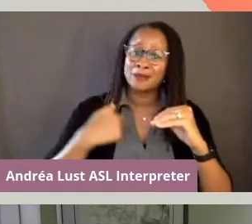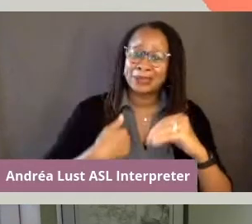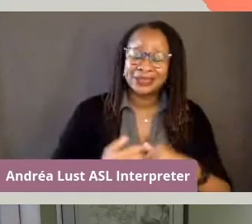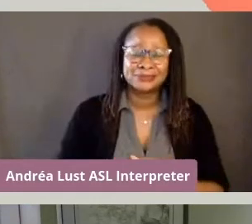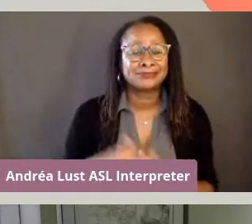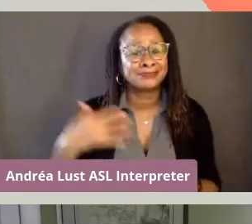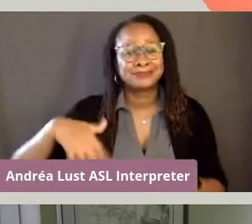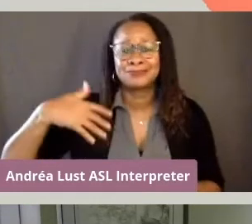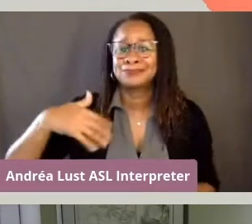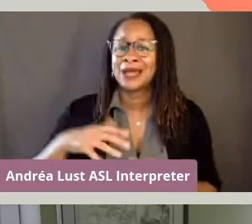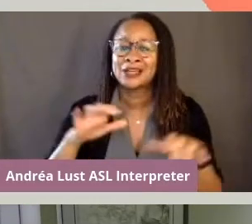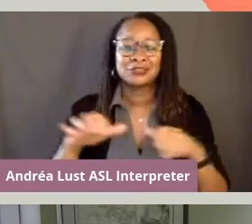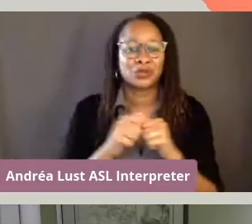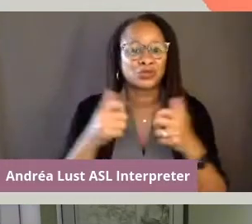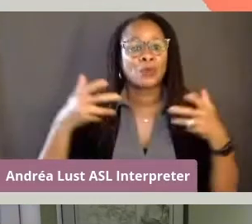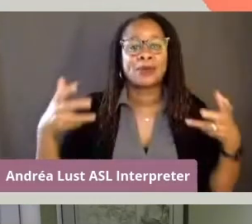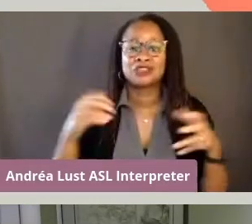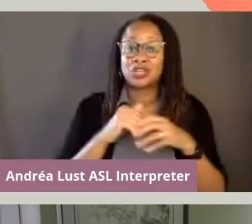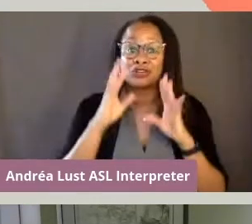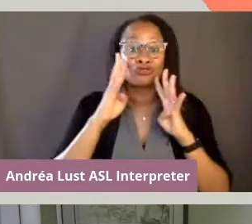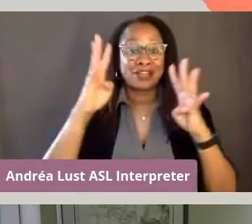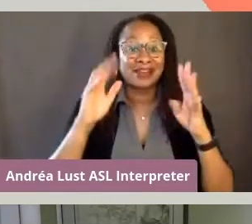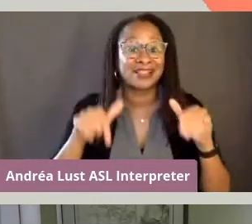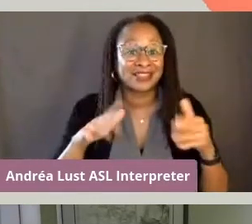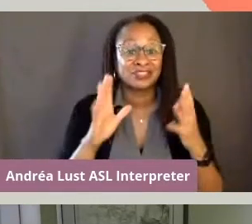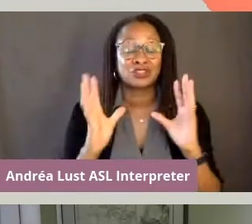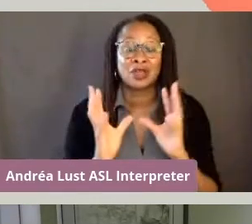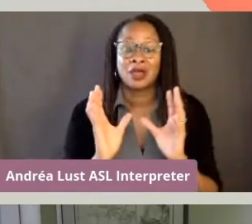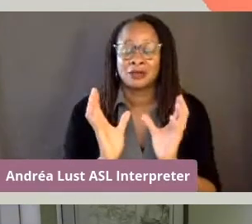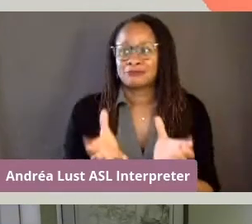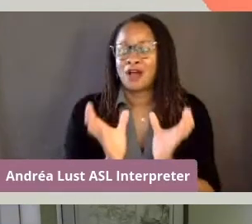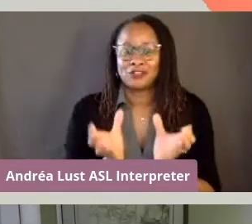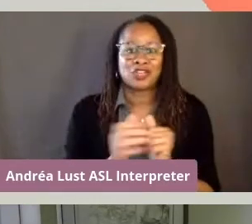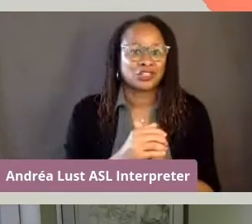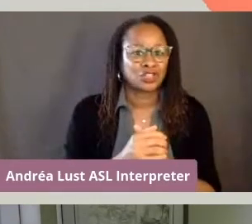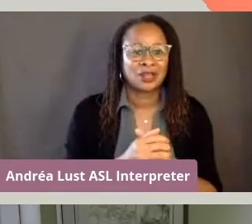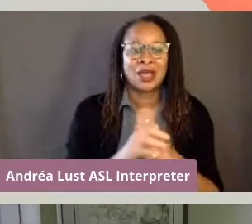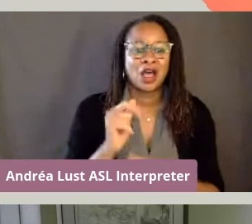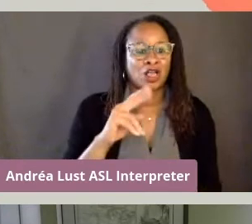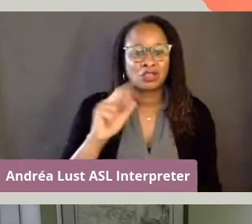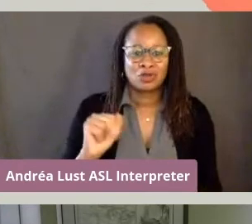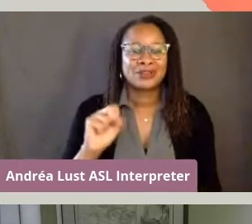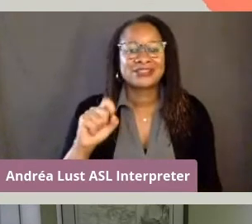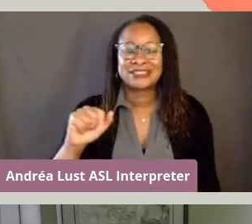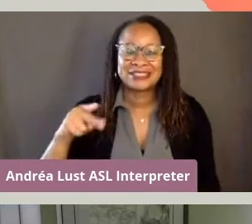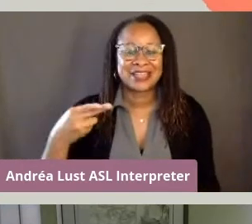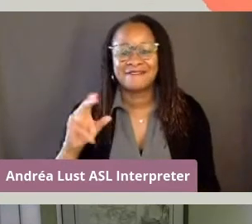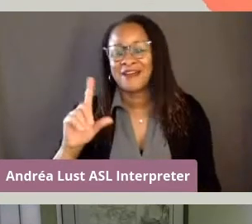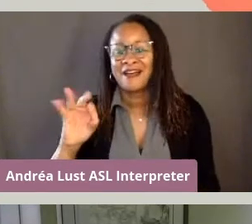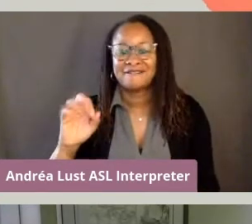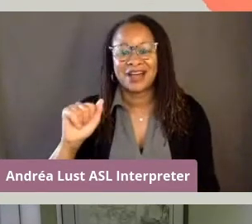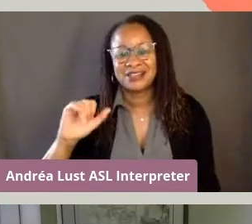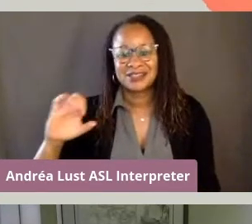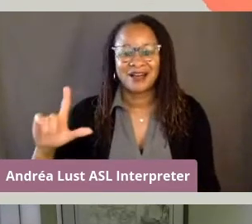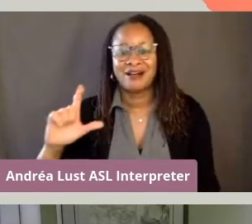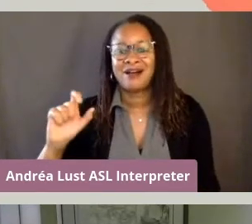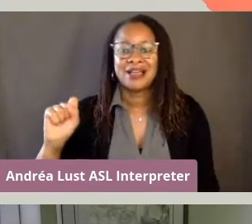Thank you. and have done so much in creating this conversation, Luna, Faisal, Randall, Steph, Steven. I wanna thank the IDA, Maggie Bowman, ,